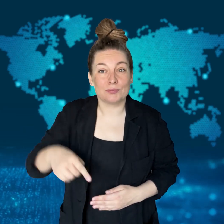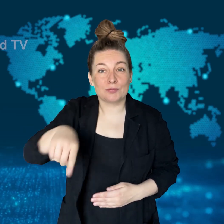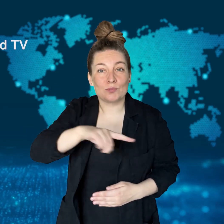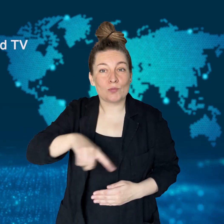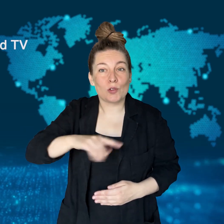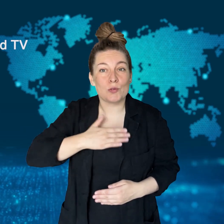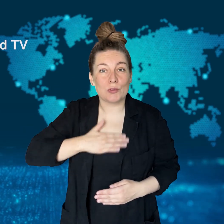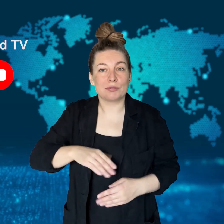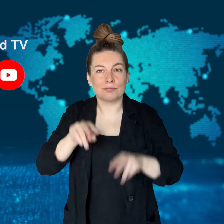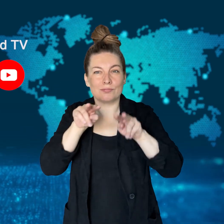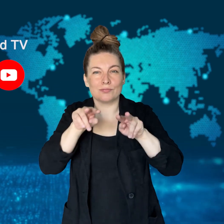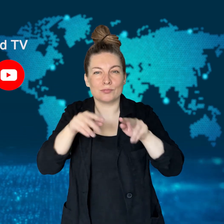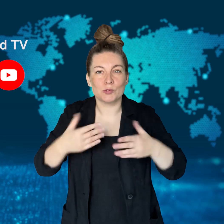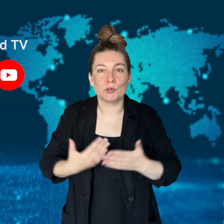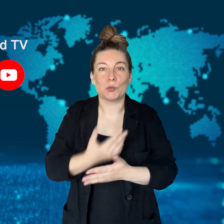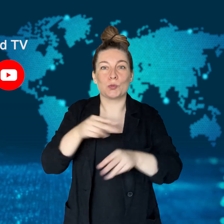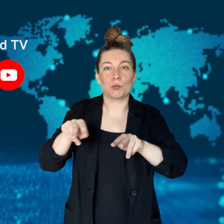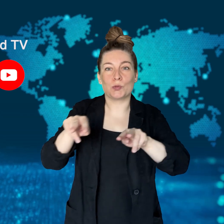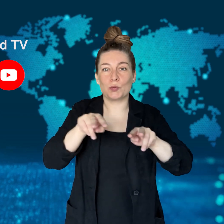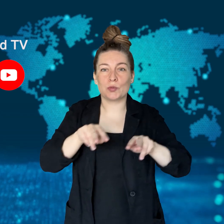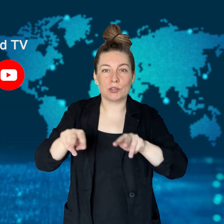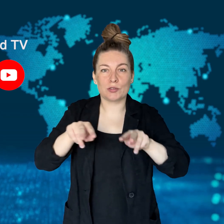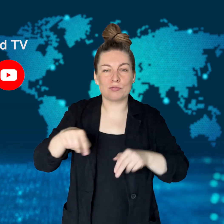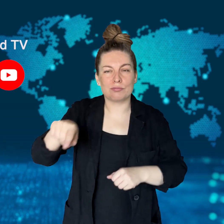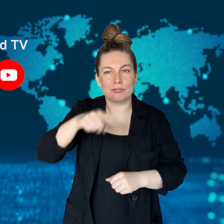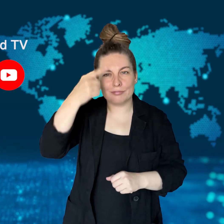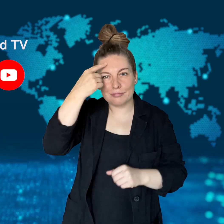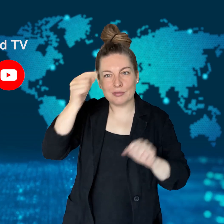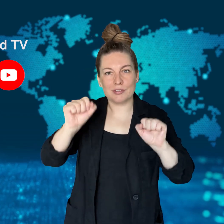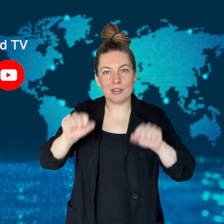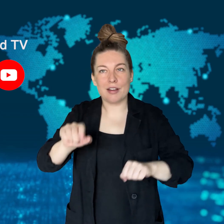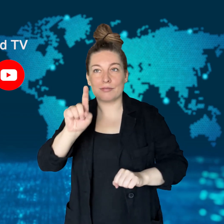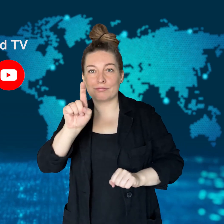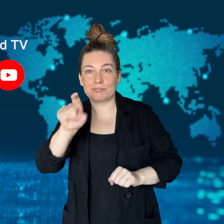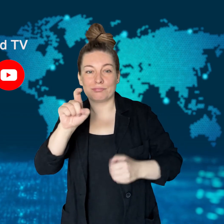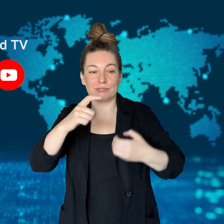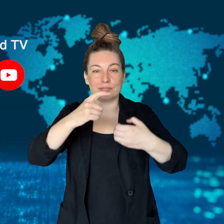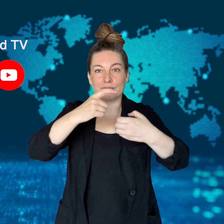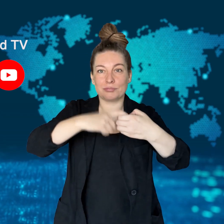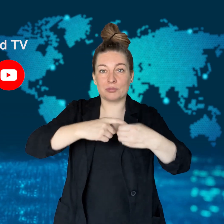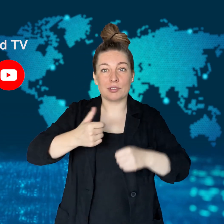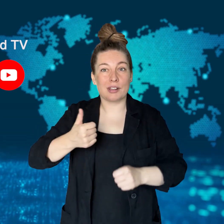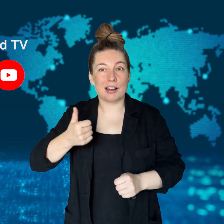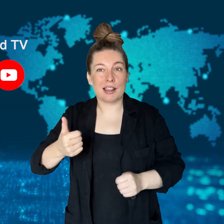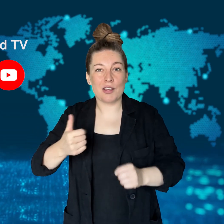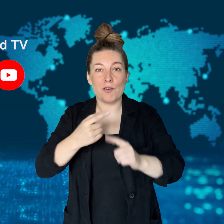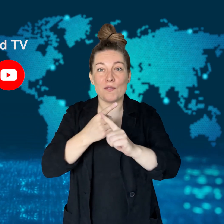Don't forget to subscribe, like, and follow H3 World TV to